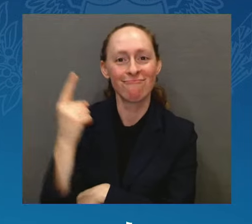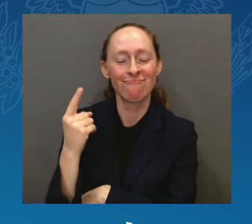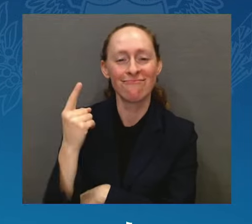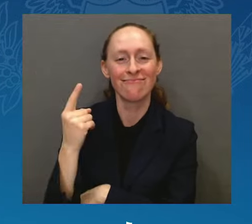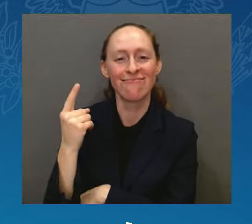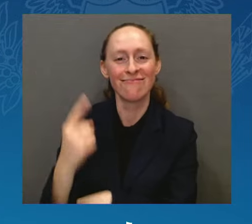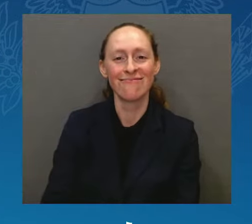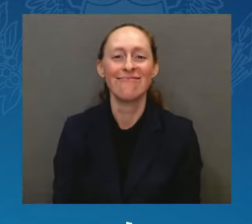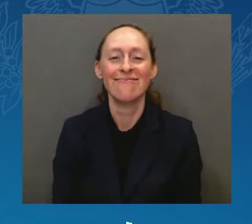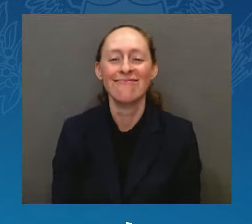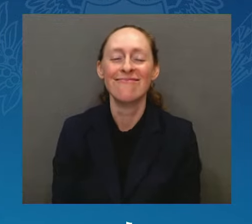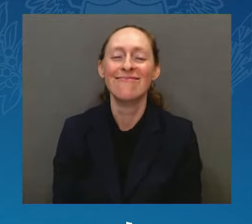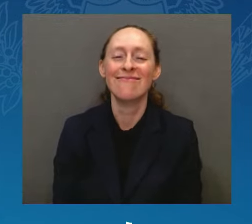I kind of got more clout.